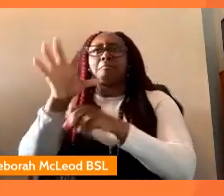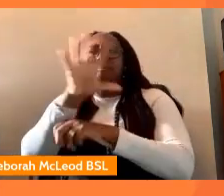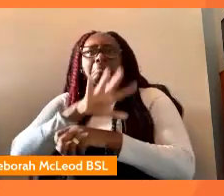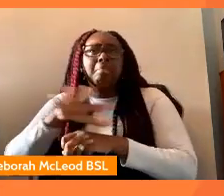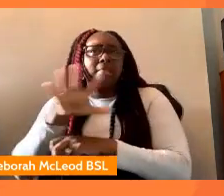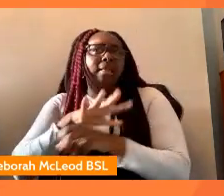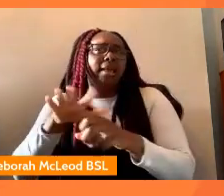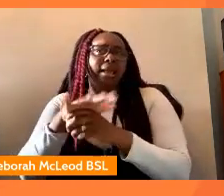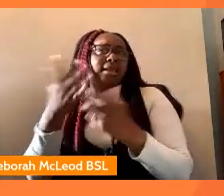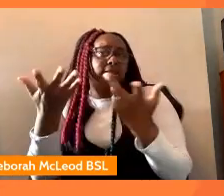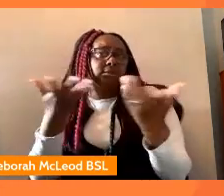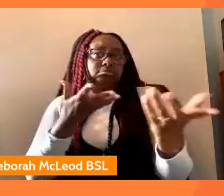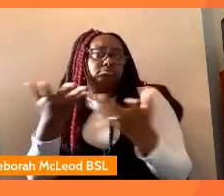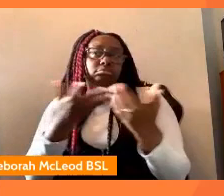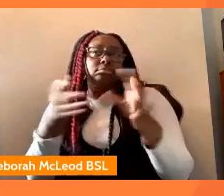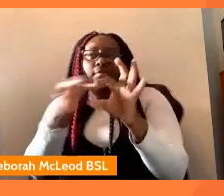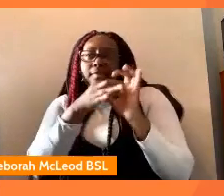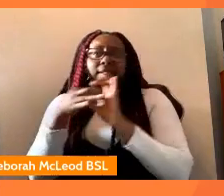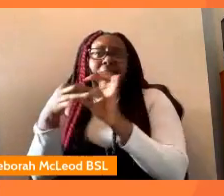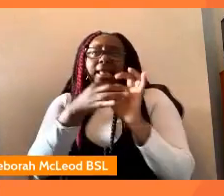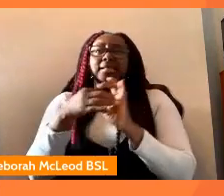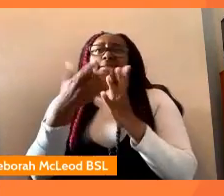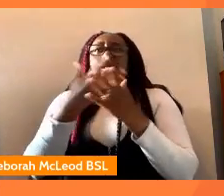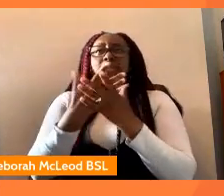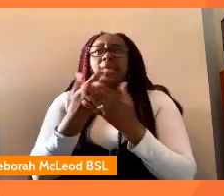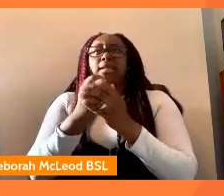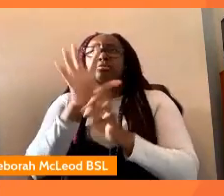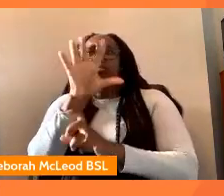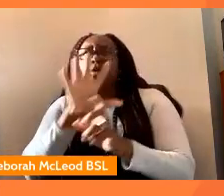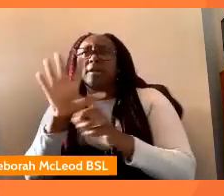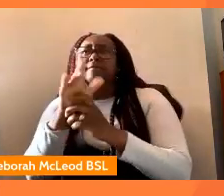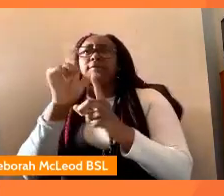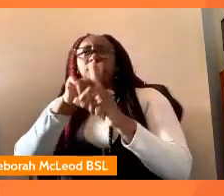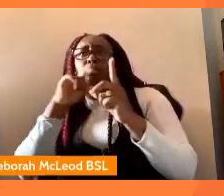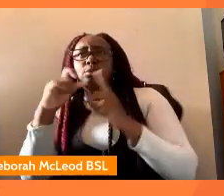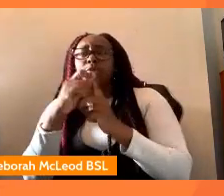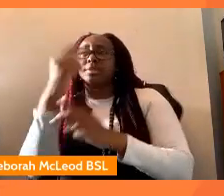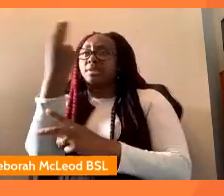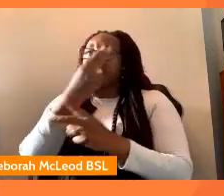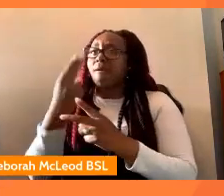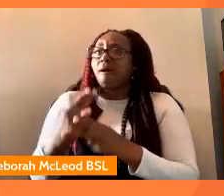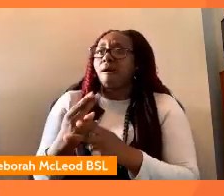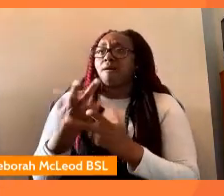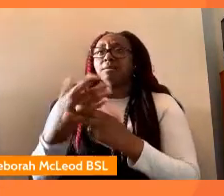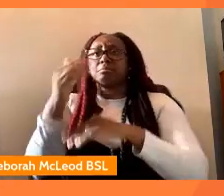Those connections are often rooted in geography, in communities and in art forms and in venues.